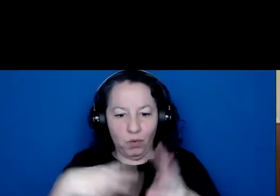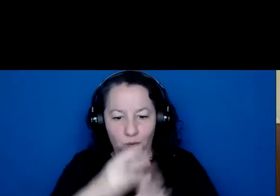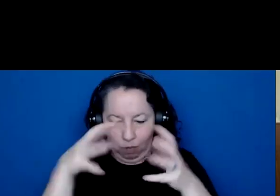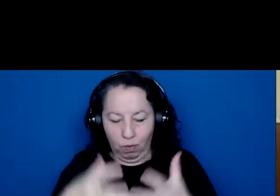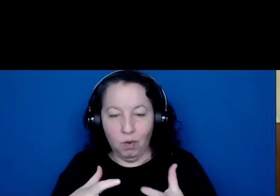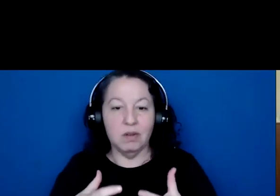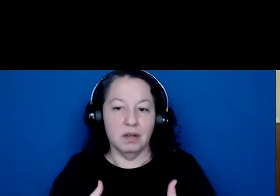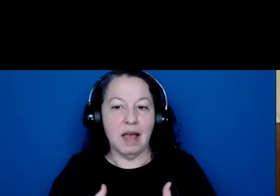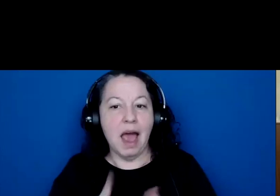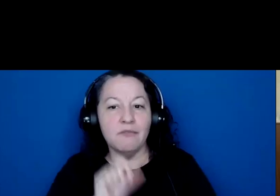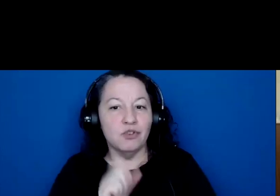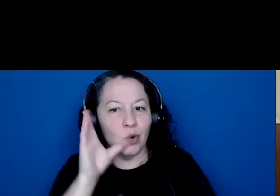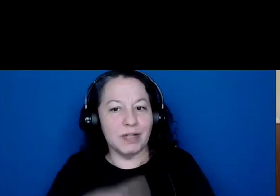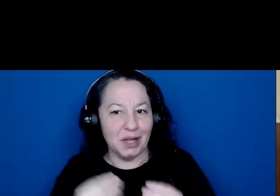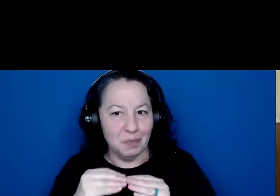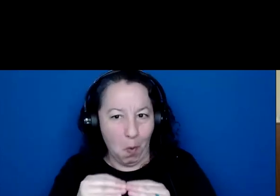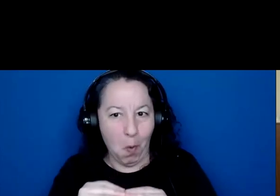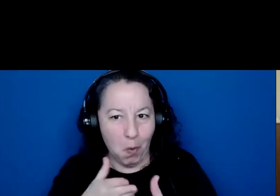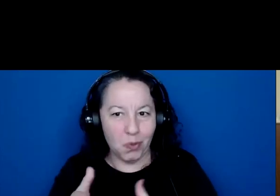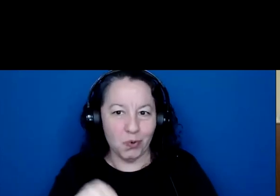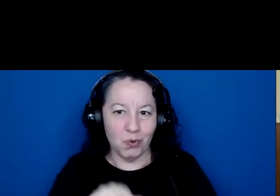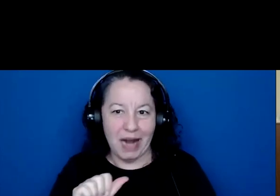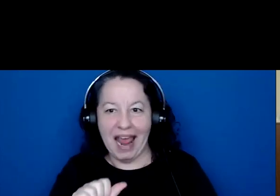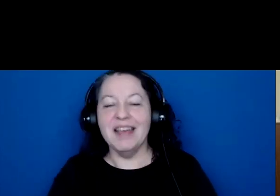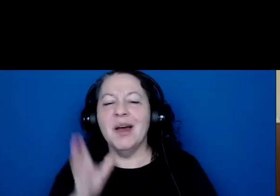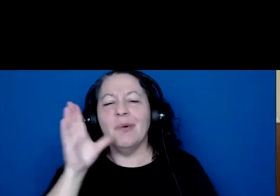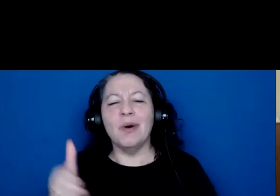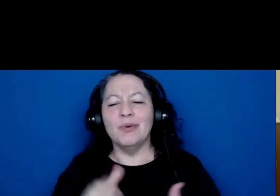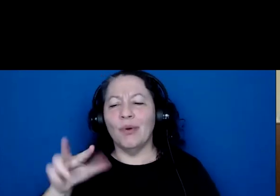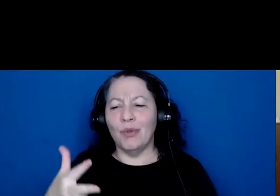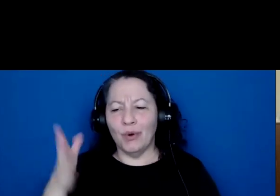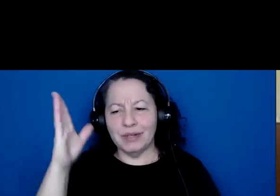But I want to introduce our third speaker, Ramón Mejía. Ramon is from Dallas, Texas.